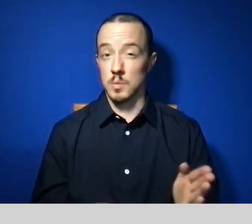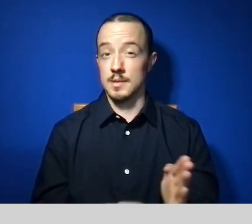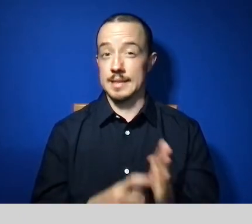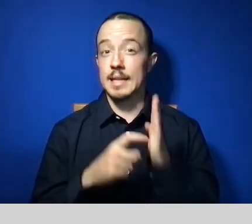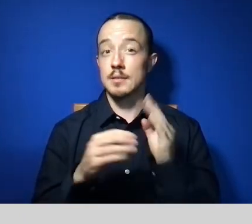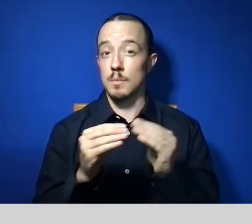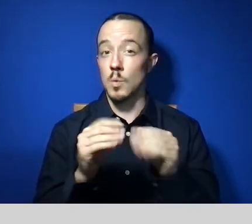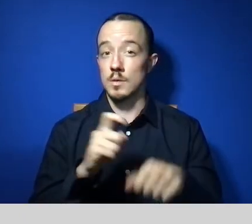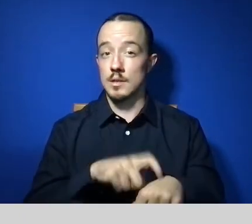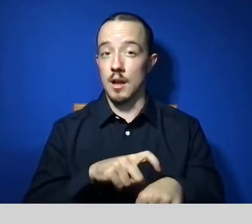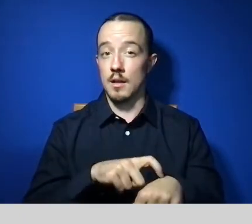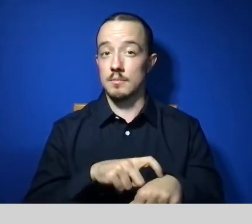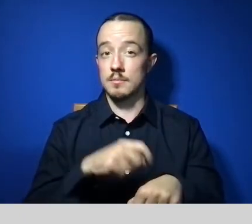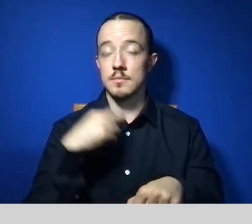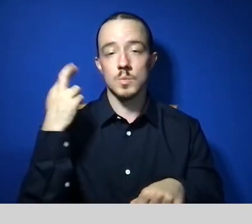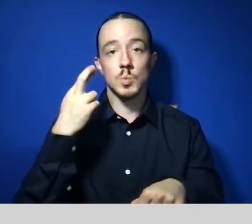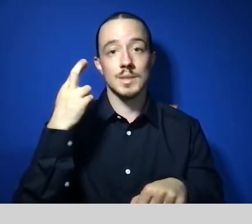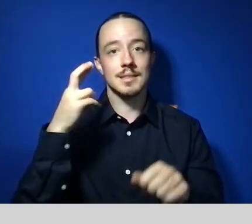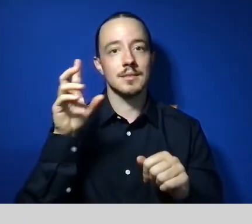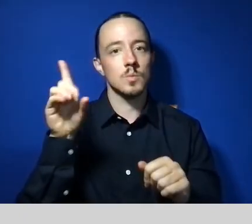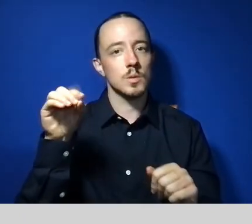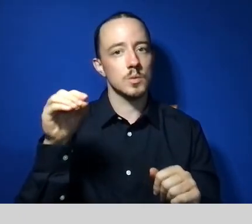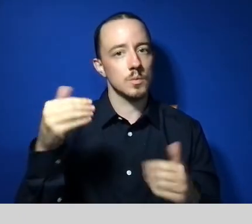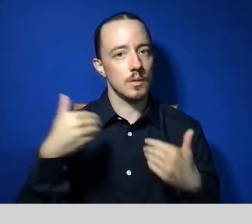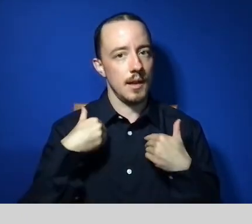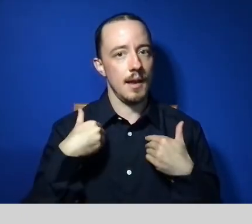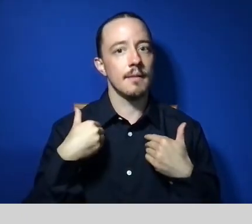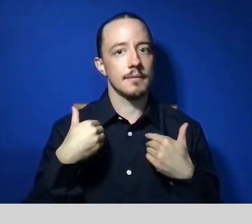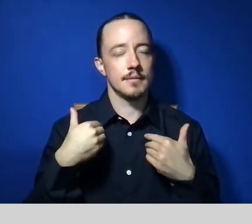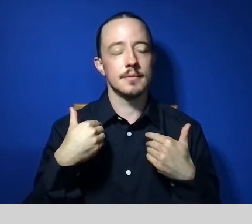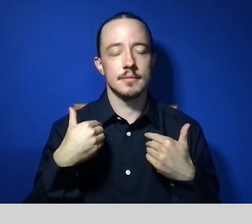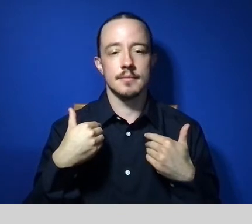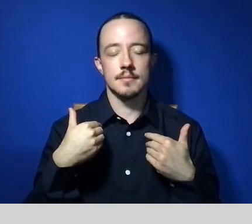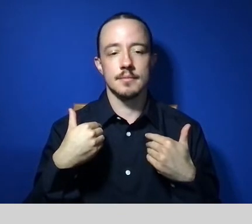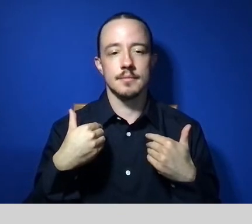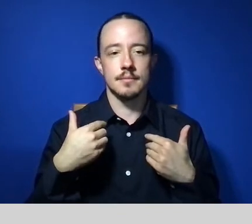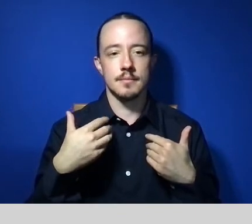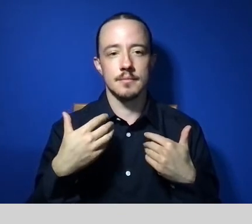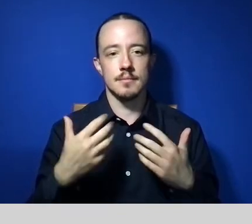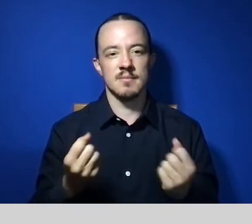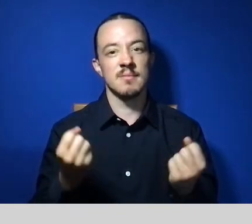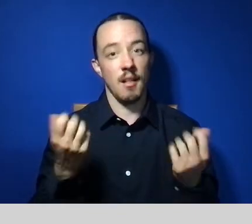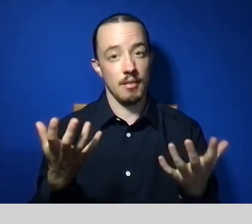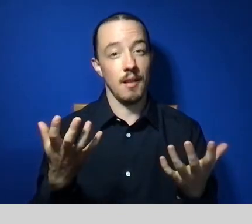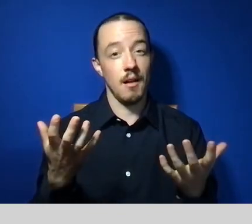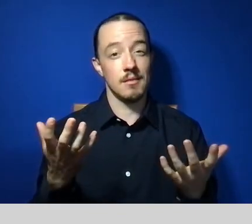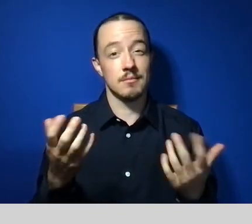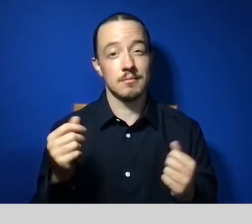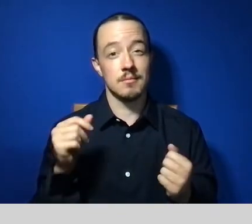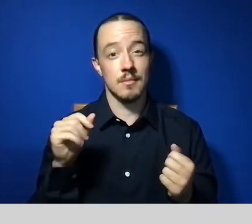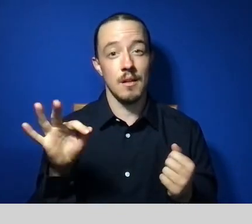It's taking a bit of time and that's because we do have, we have quite a bit of